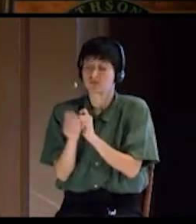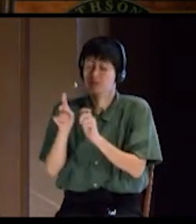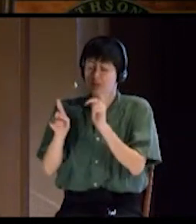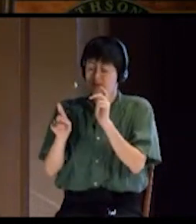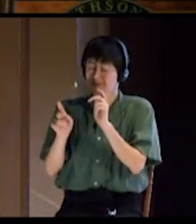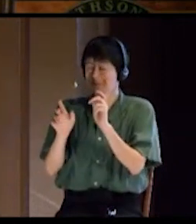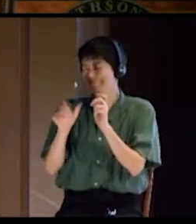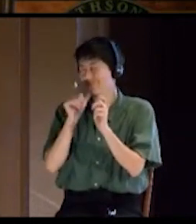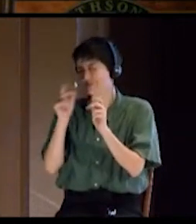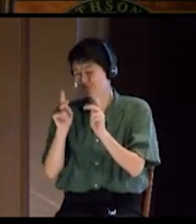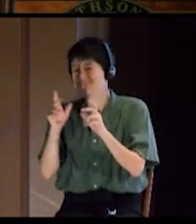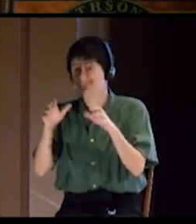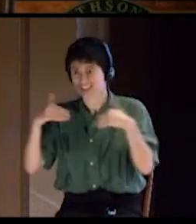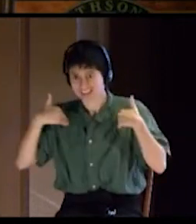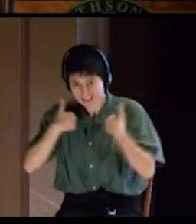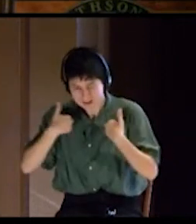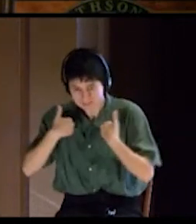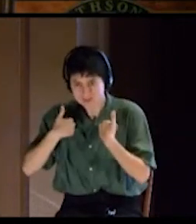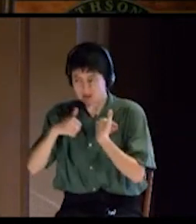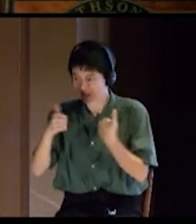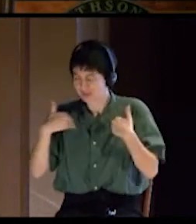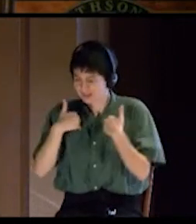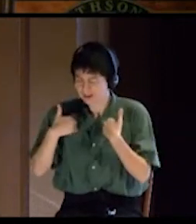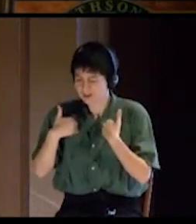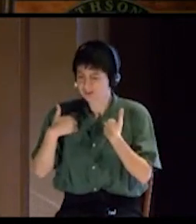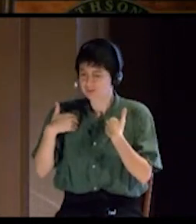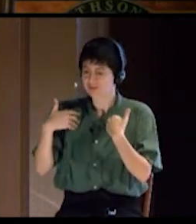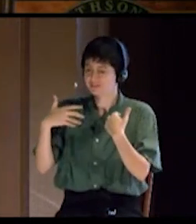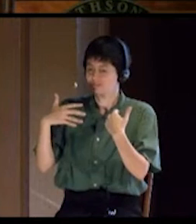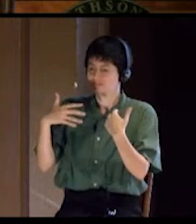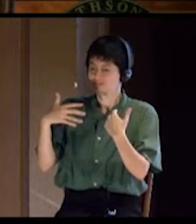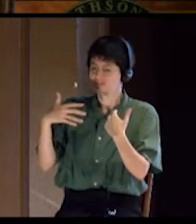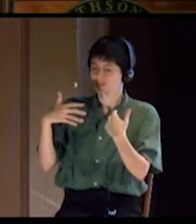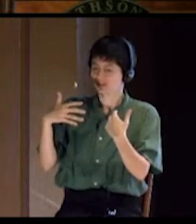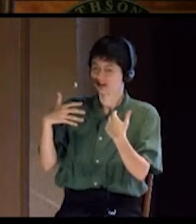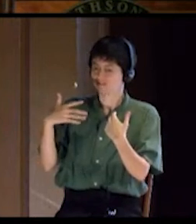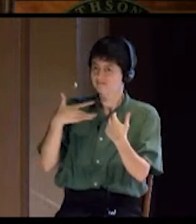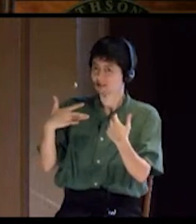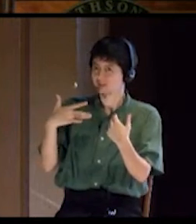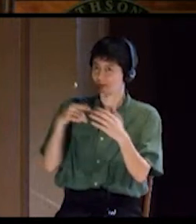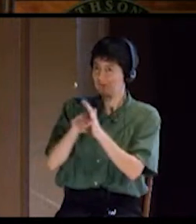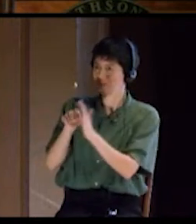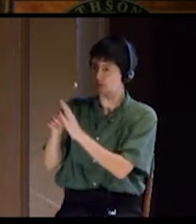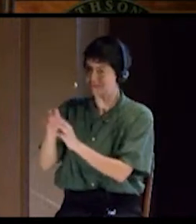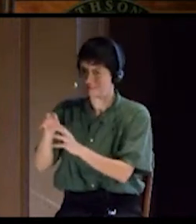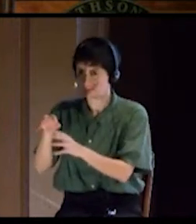Not only do they decrease in richness, so there's fewer species.